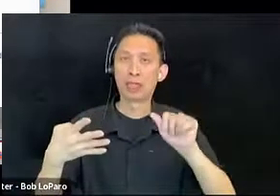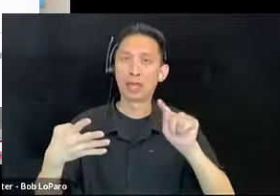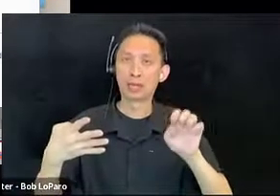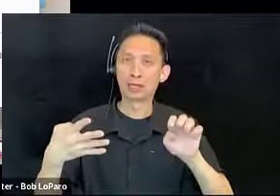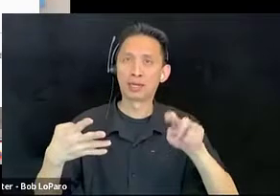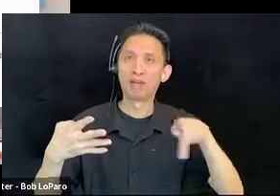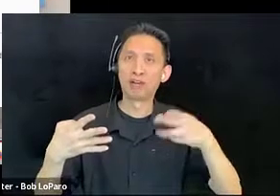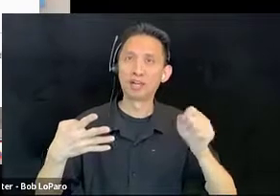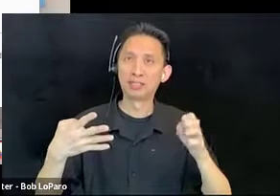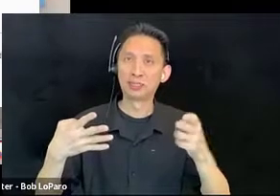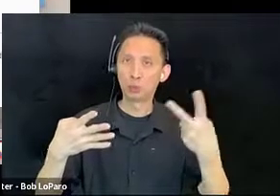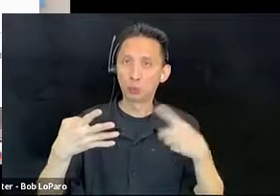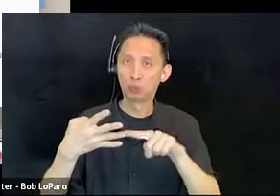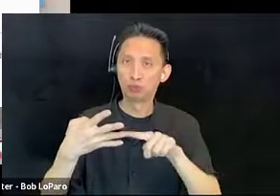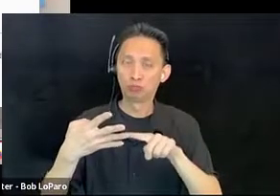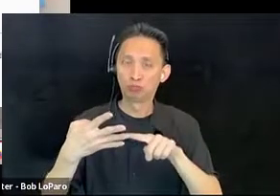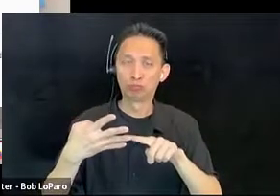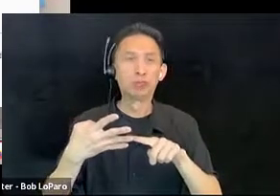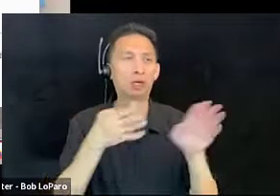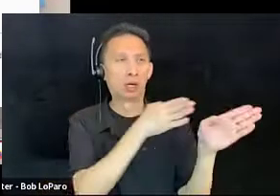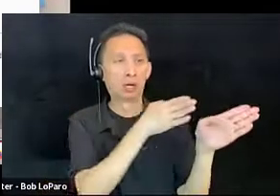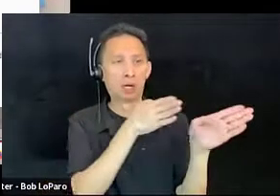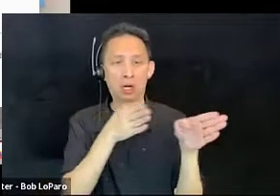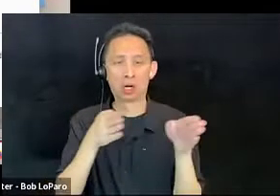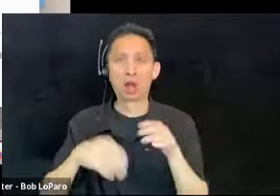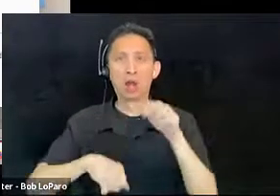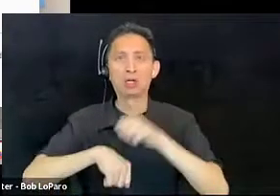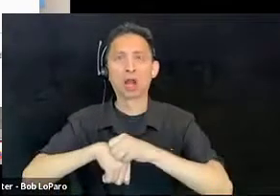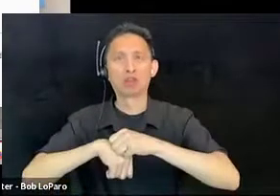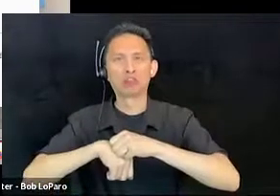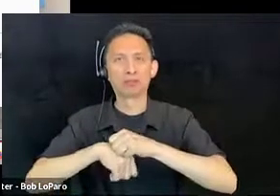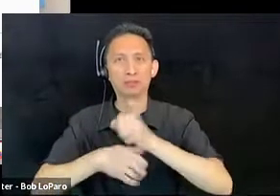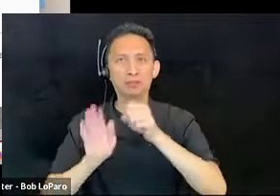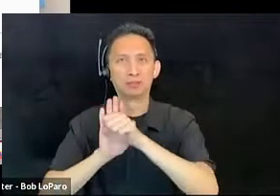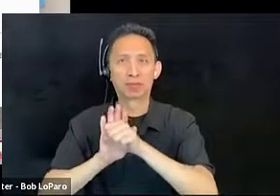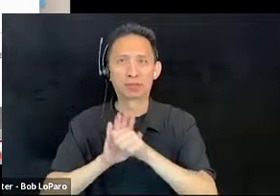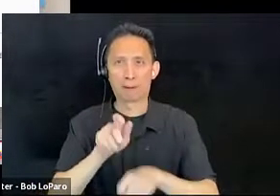So, I'm gonna go down and for each phase and each level,